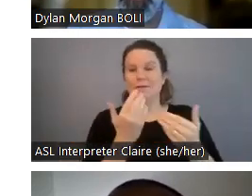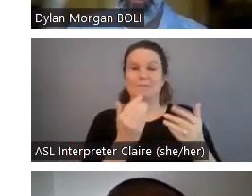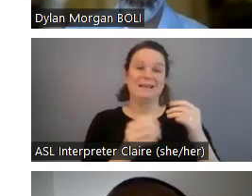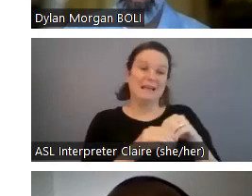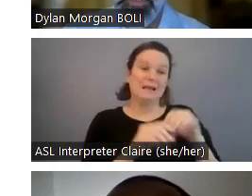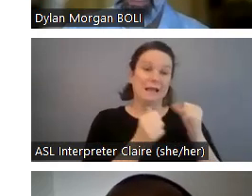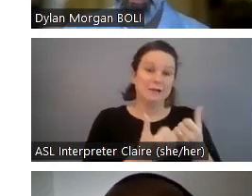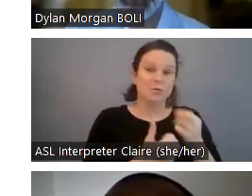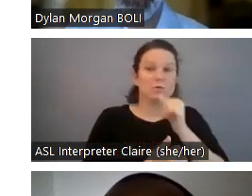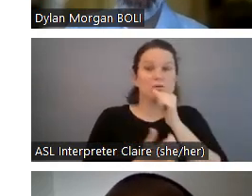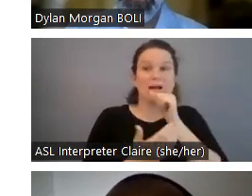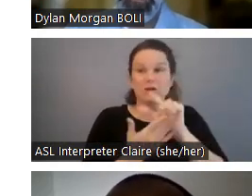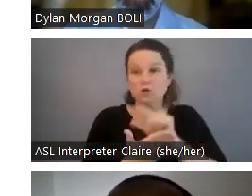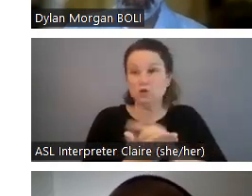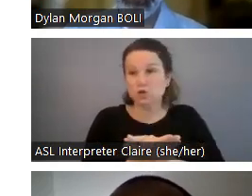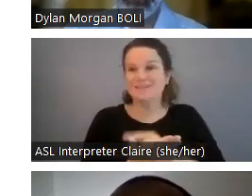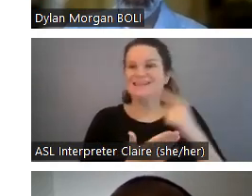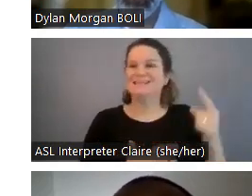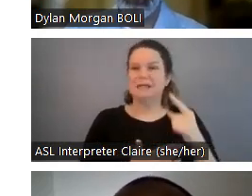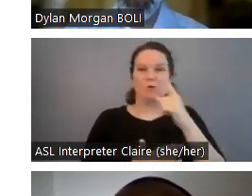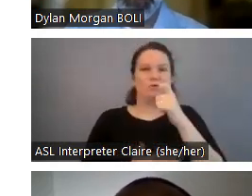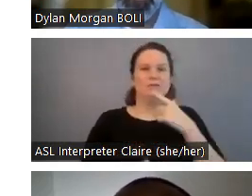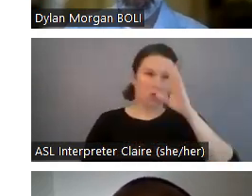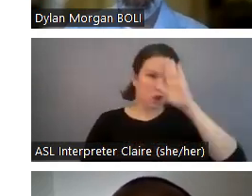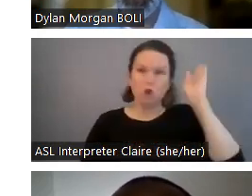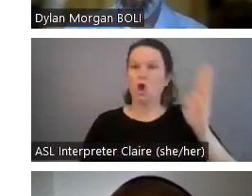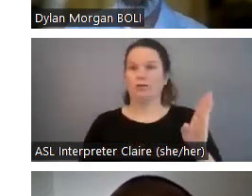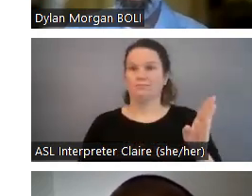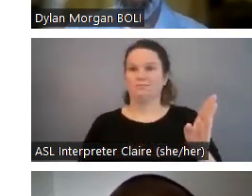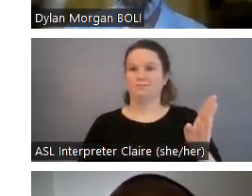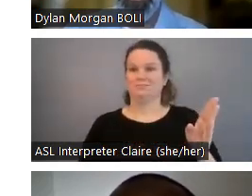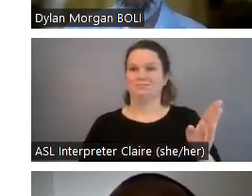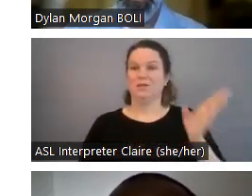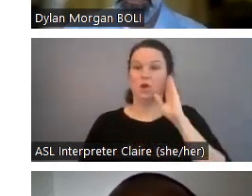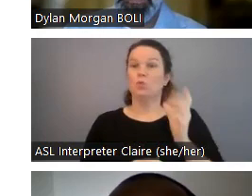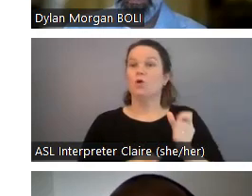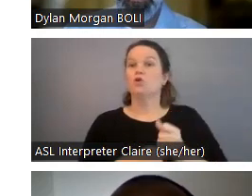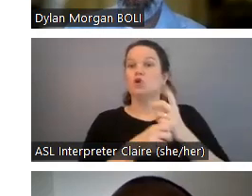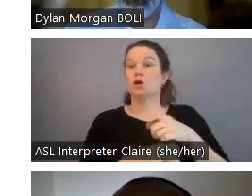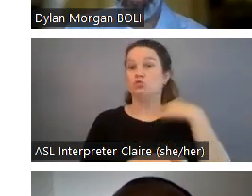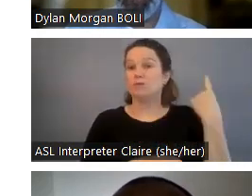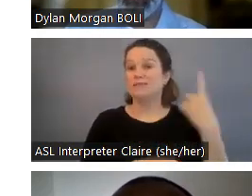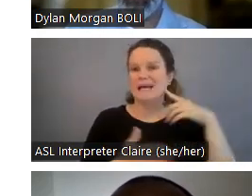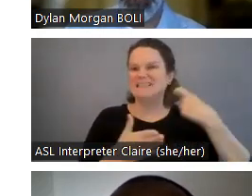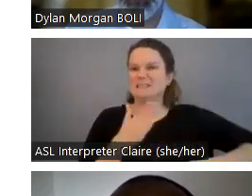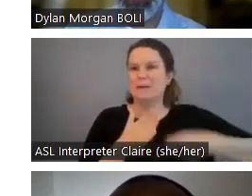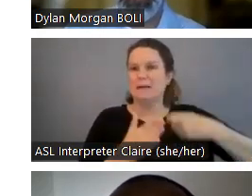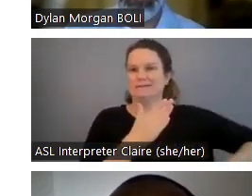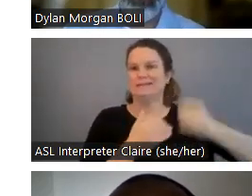or a private attorney- somebody who can say, "Look," you know, "ultimately this is going to create risk and an expense if